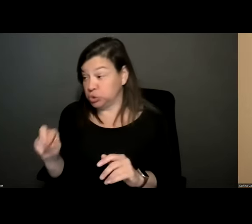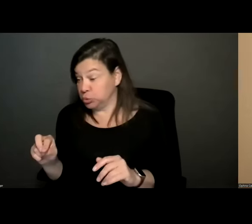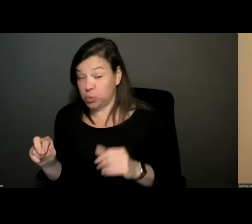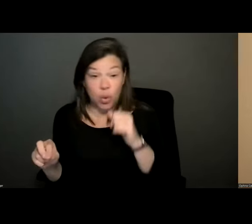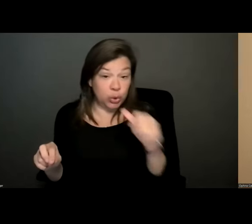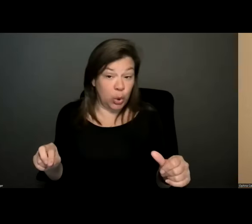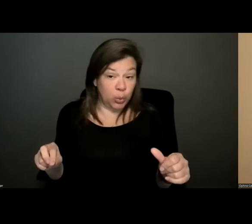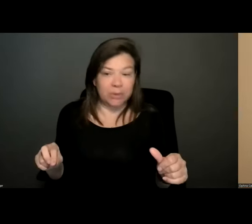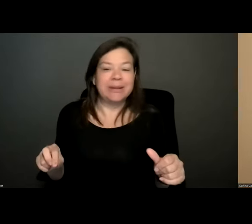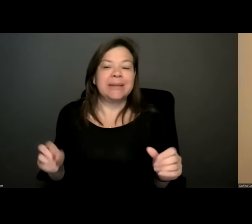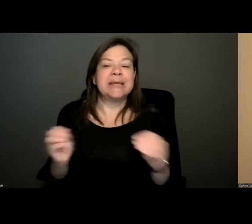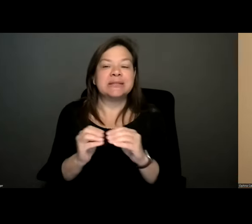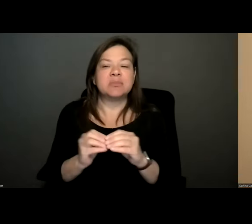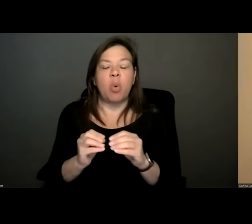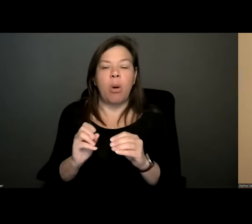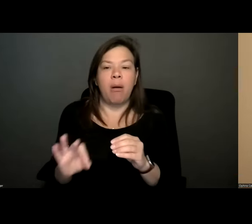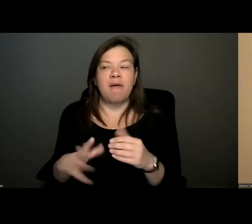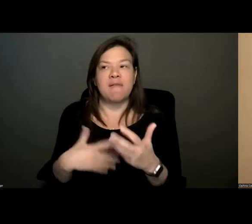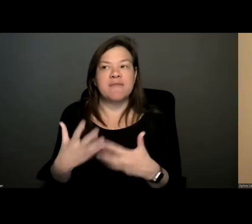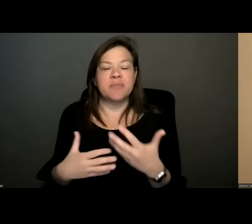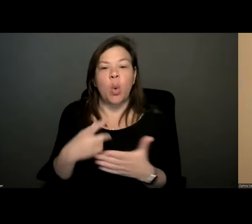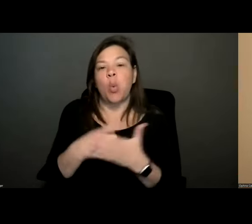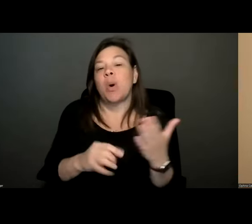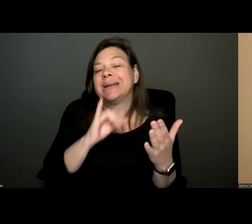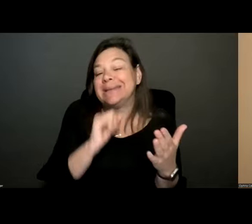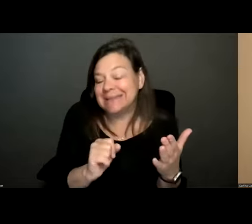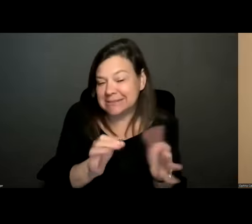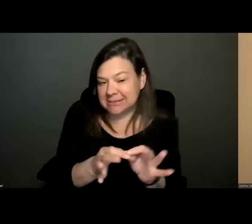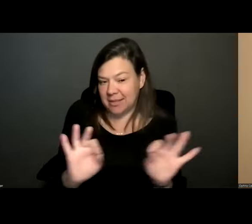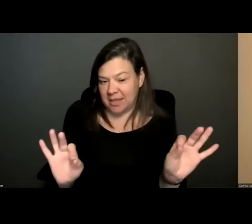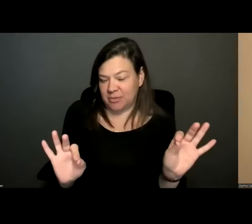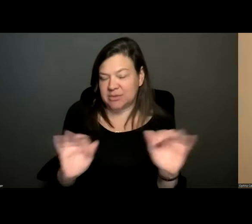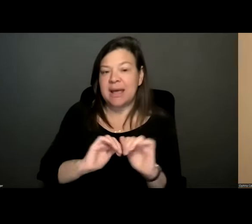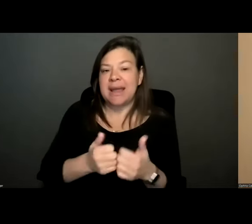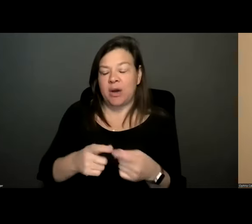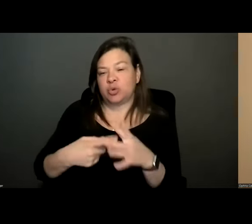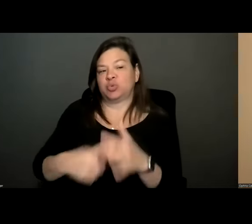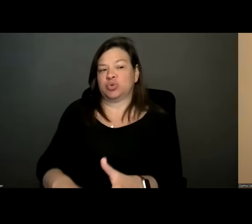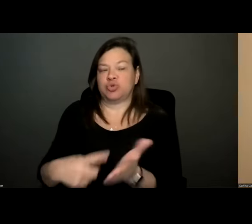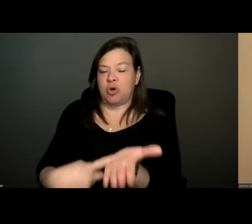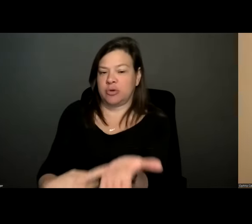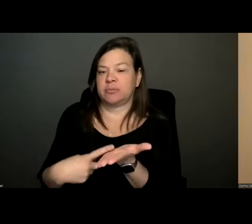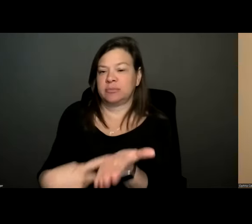Sometimes there's an element of what is the language and how do you start those conversations